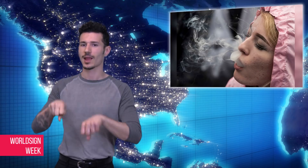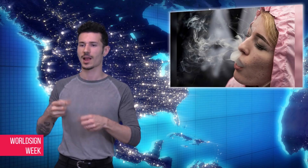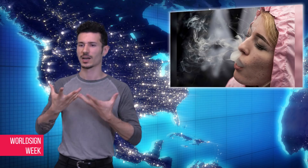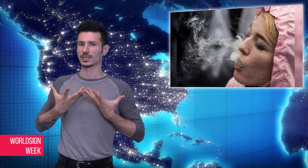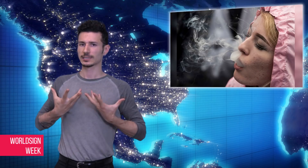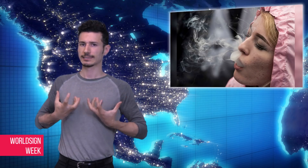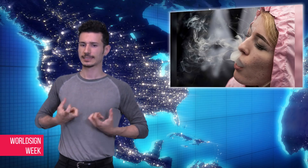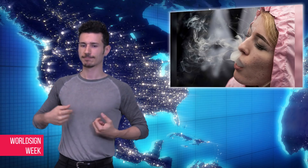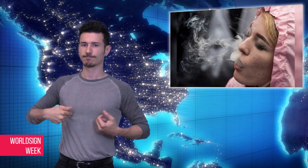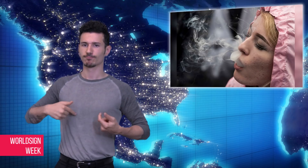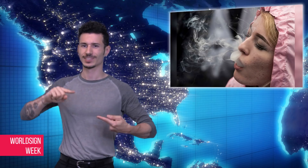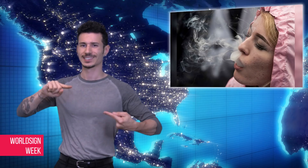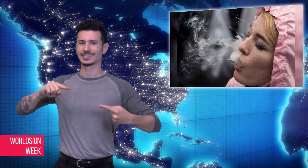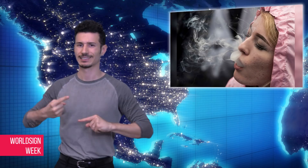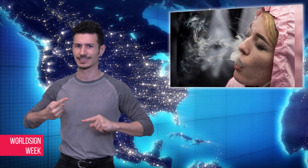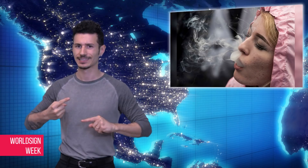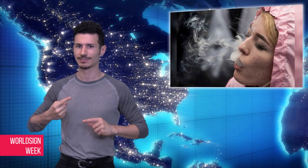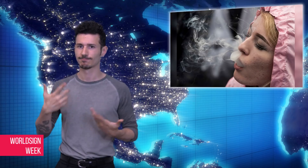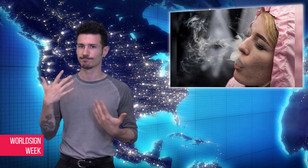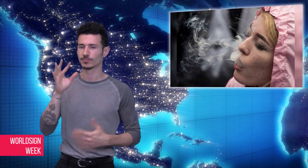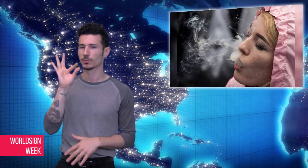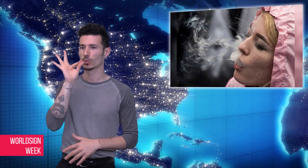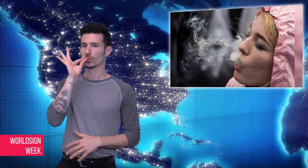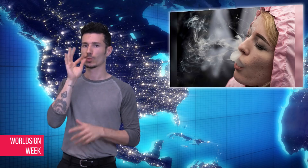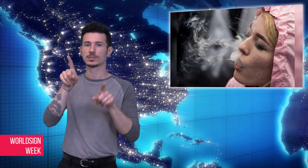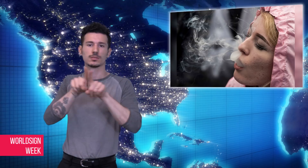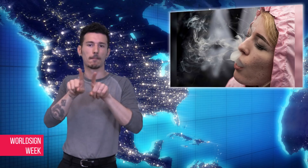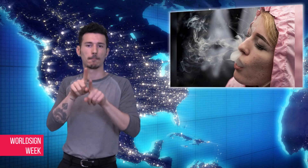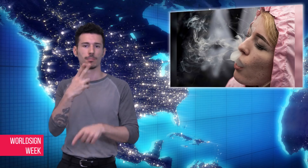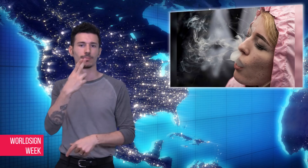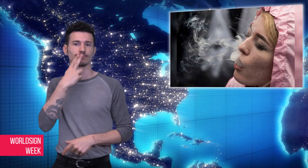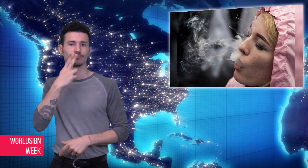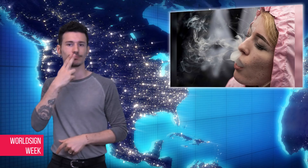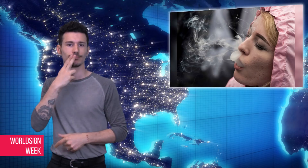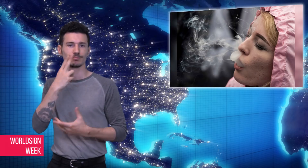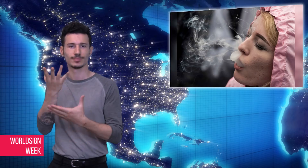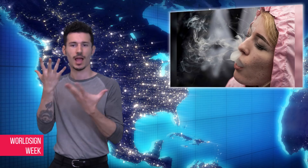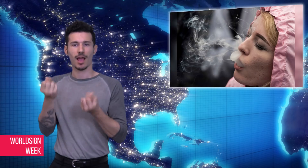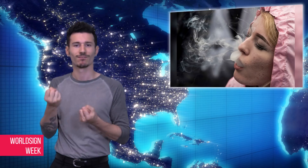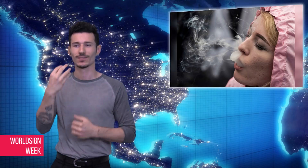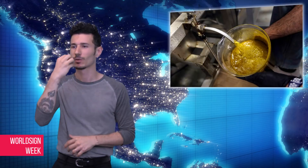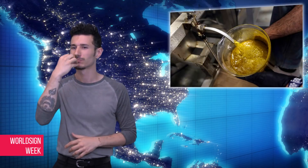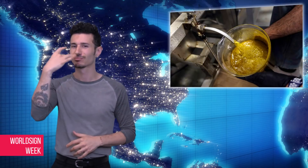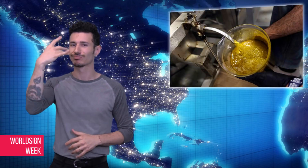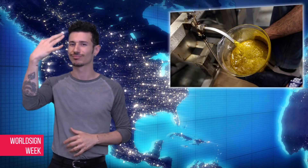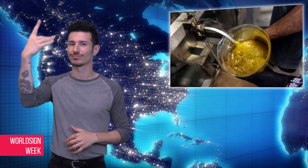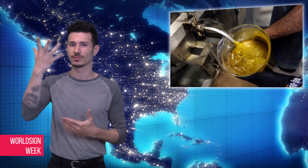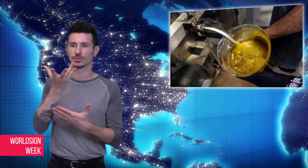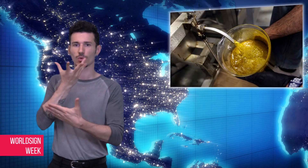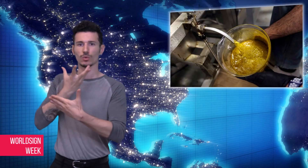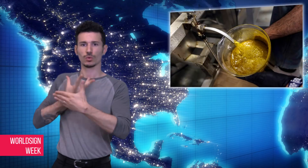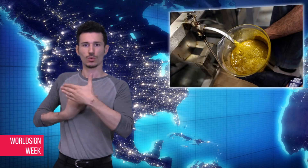harmful to the body so smoking marijuana has same harmful effect as